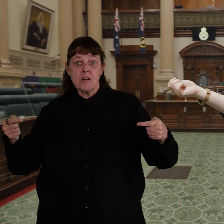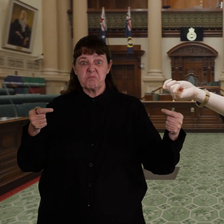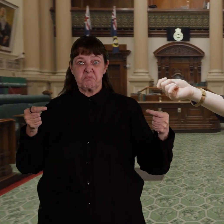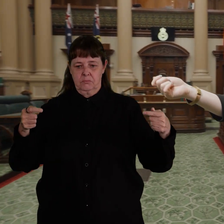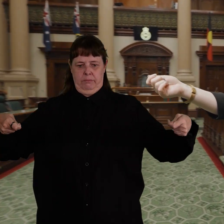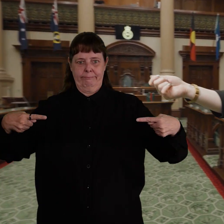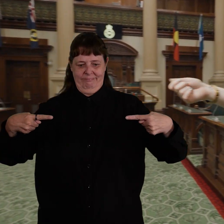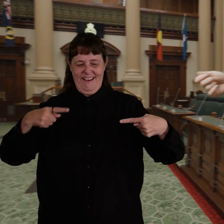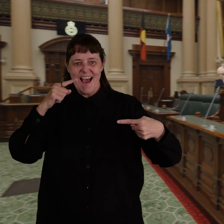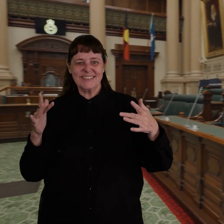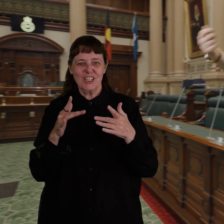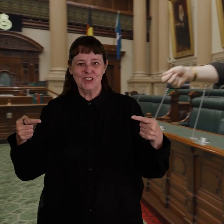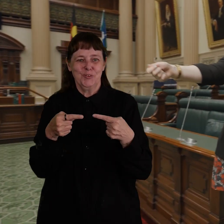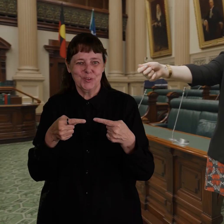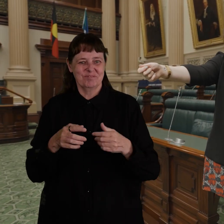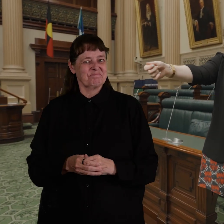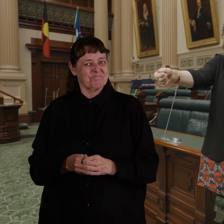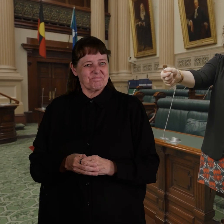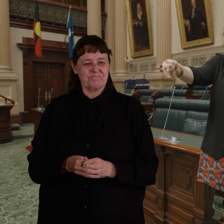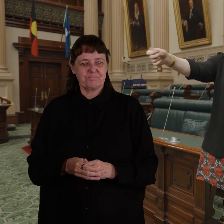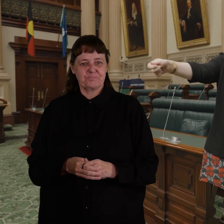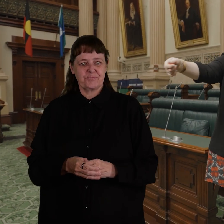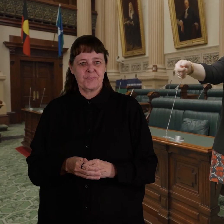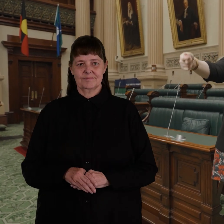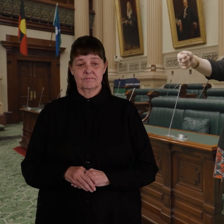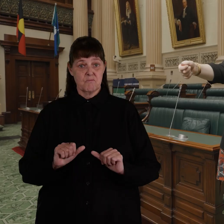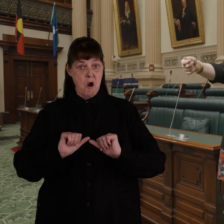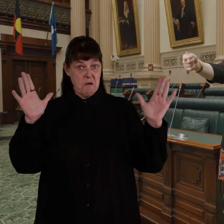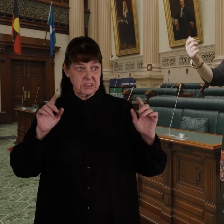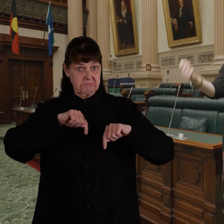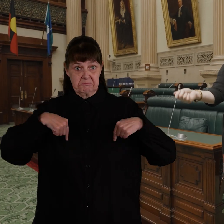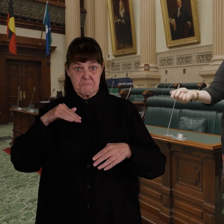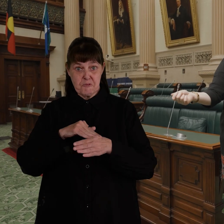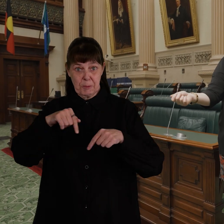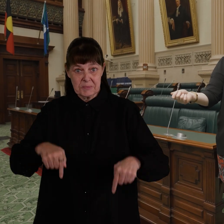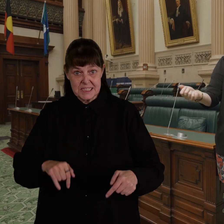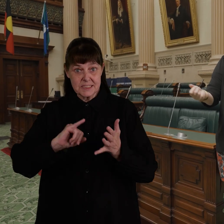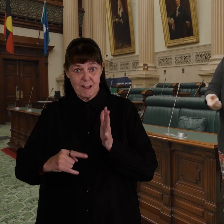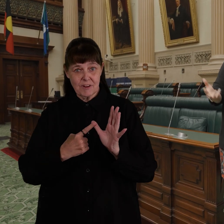draw your sword, your sword would not be able to touch the sword of the person on the other side.